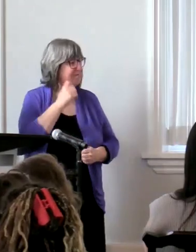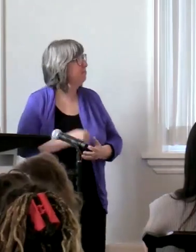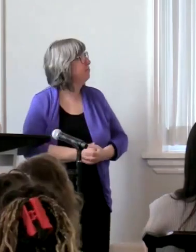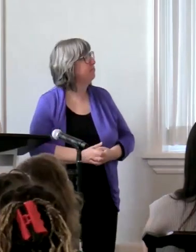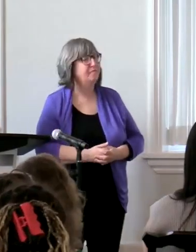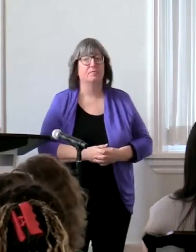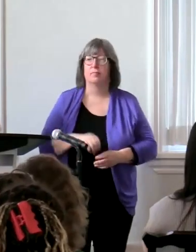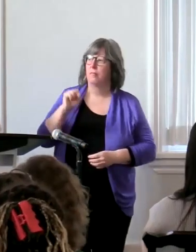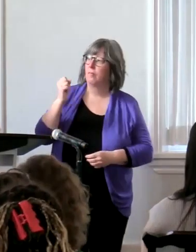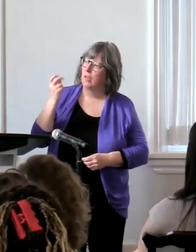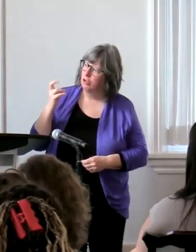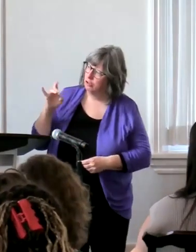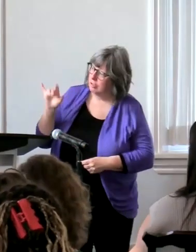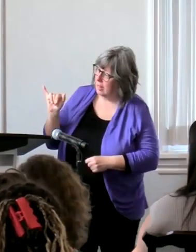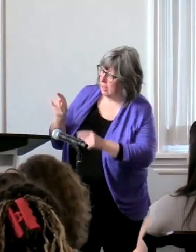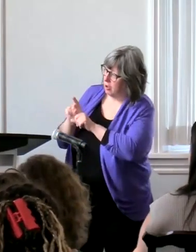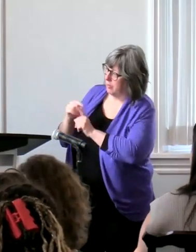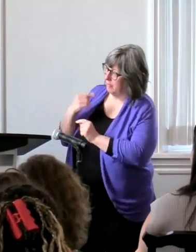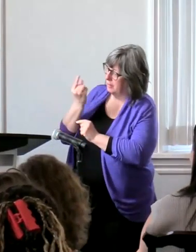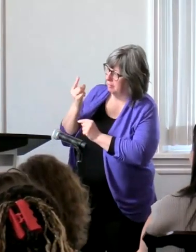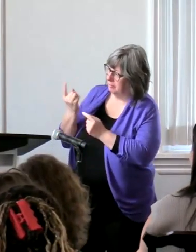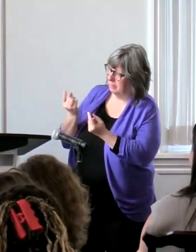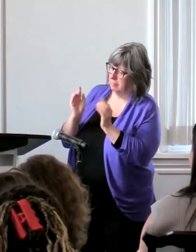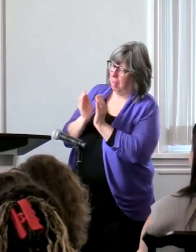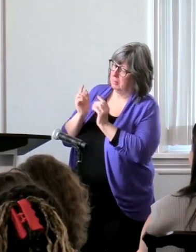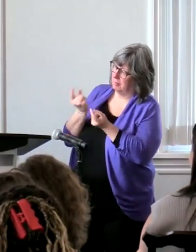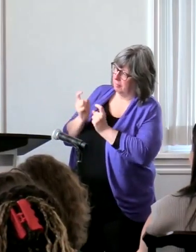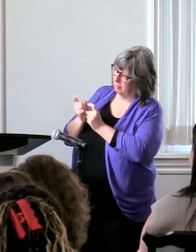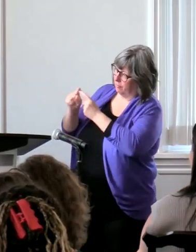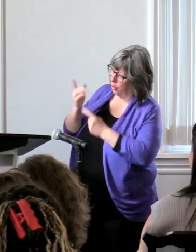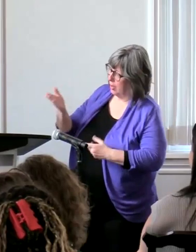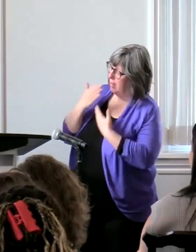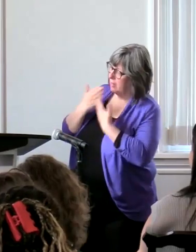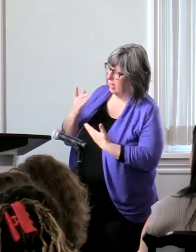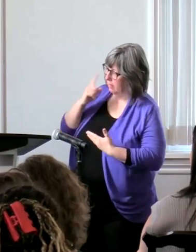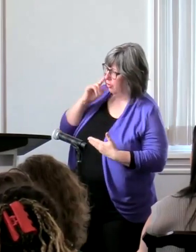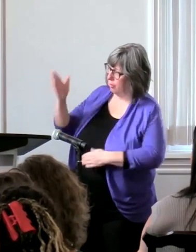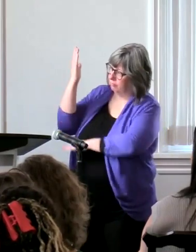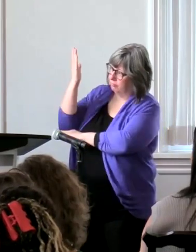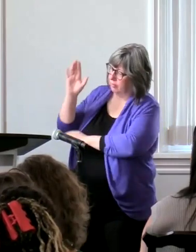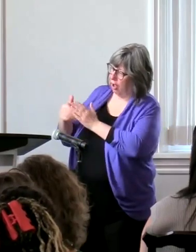And Shelley, I do have a little something for you as well. I would like to thank you for all your work